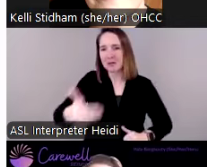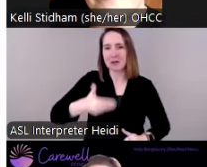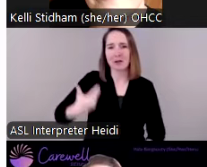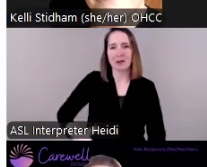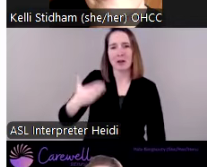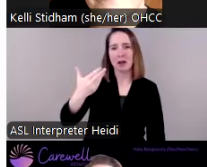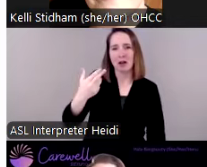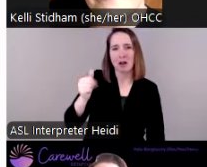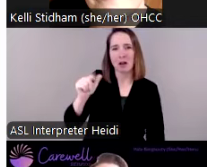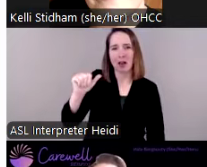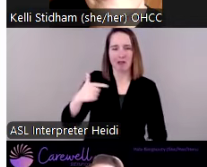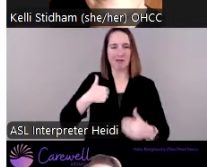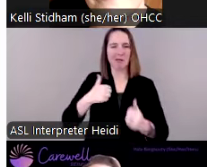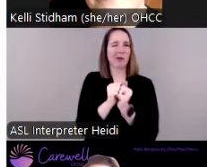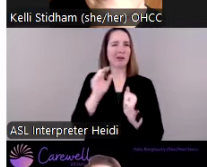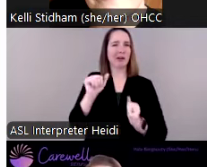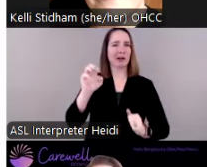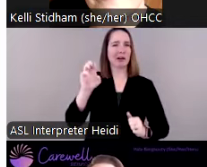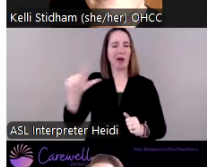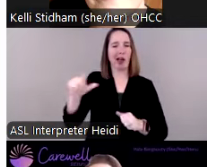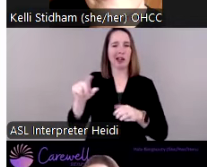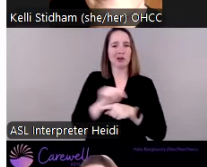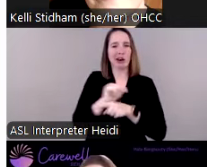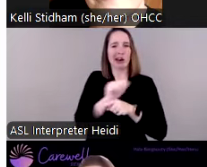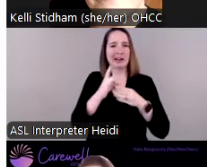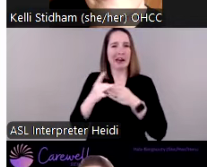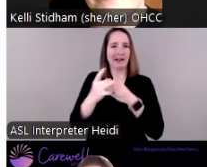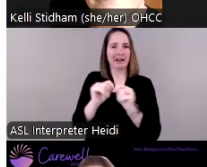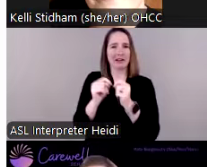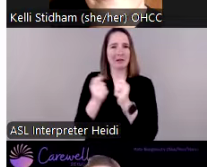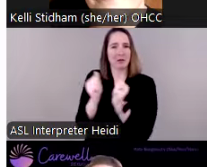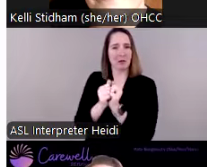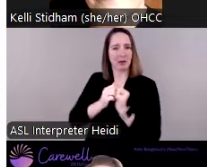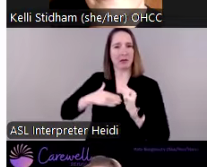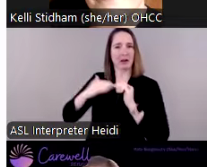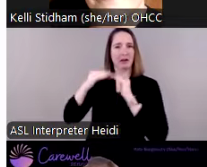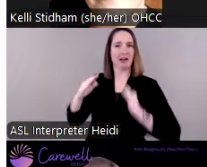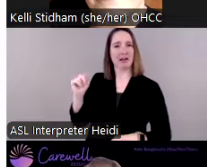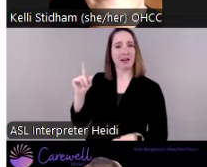and I'm with the Carewell training navigator team along with my colleague